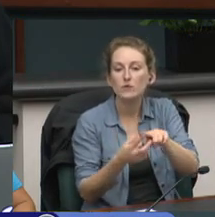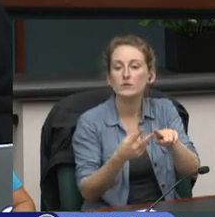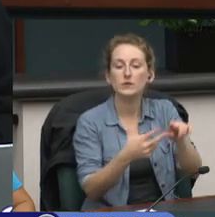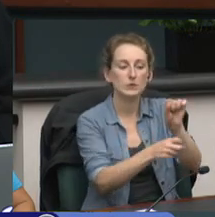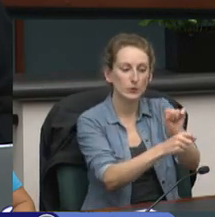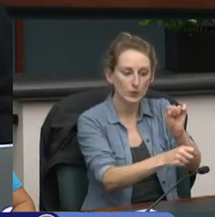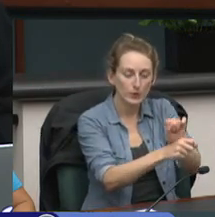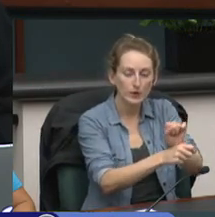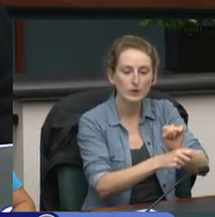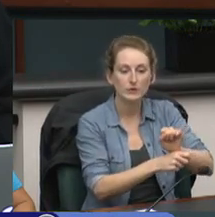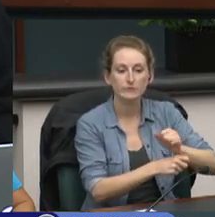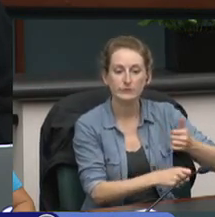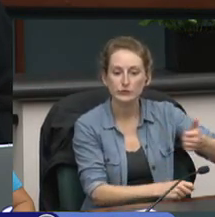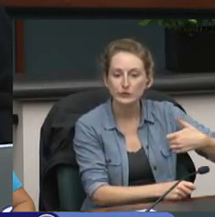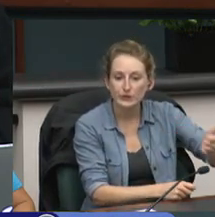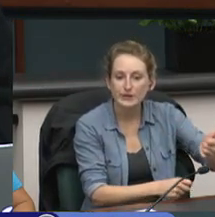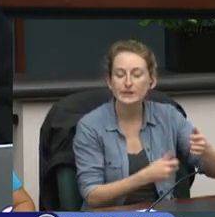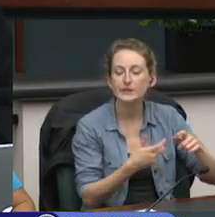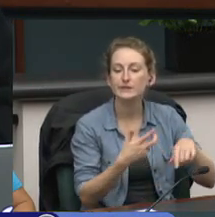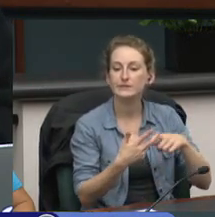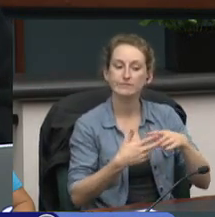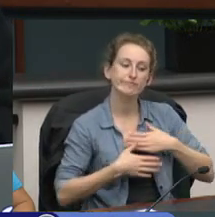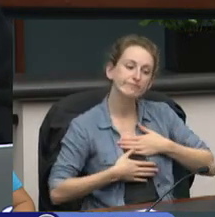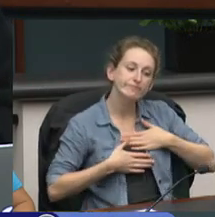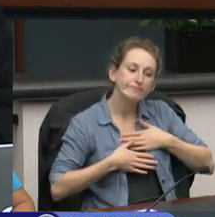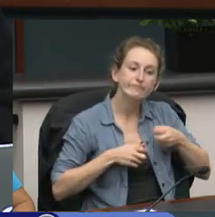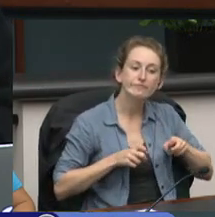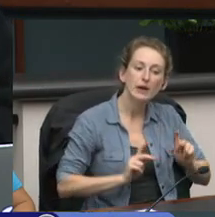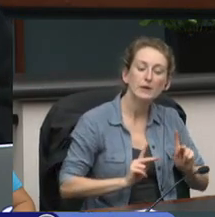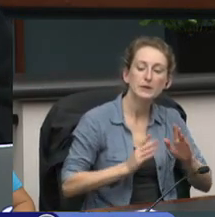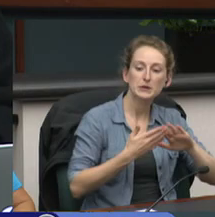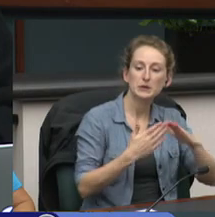recreational opportunities and other community resources to increase access